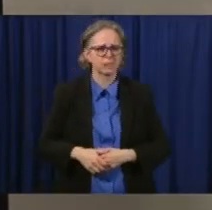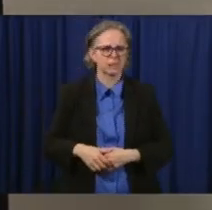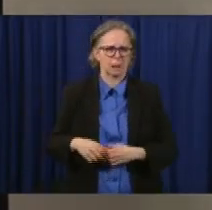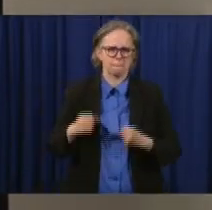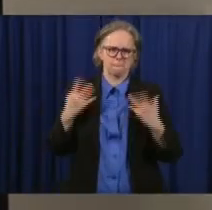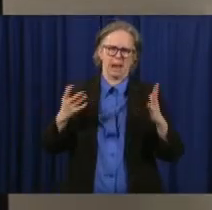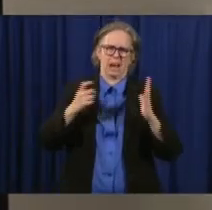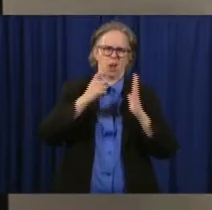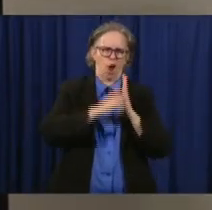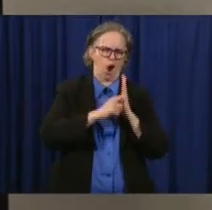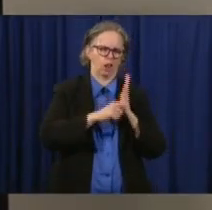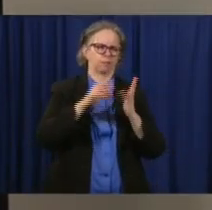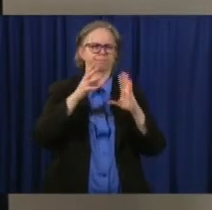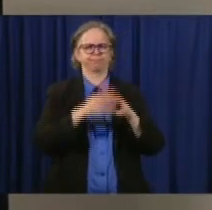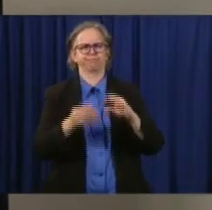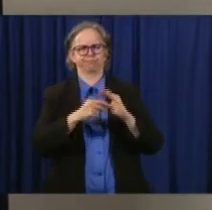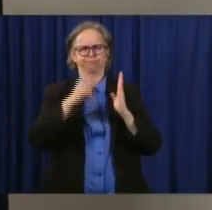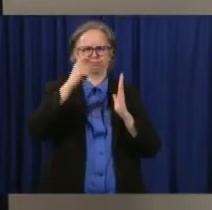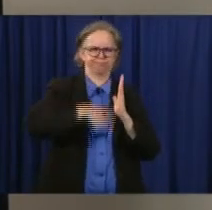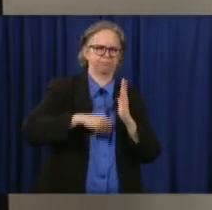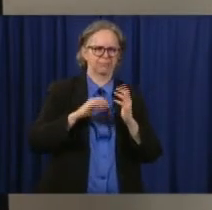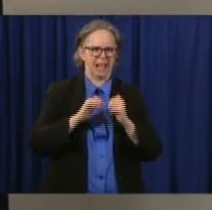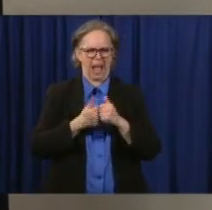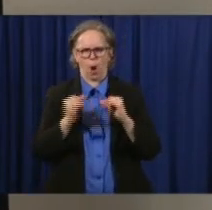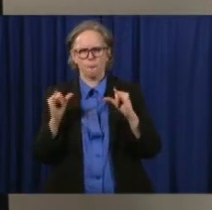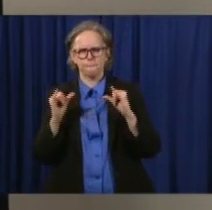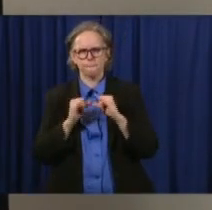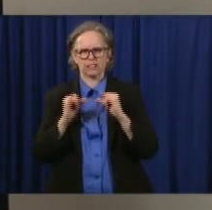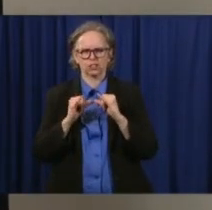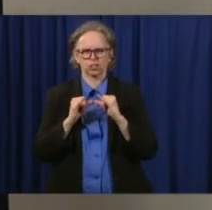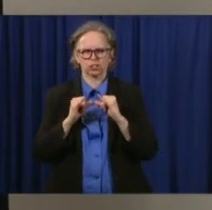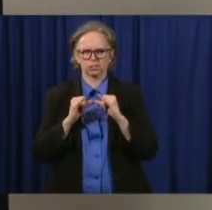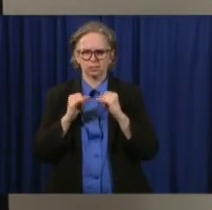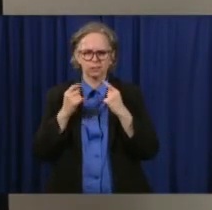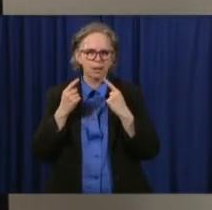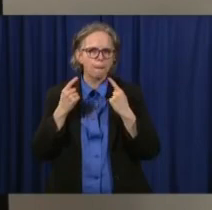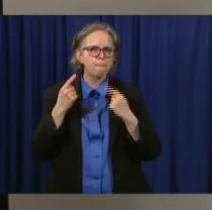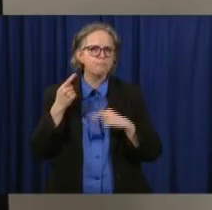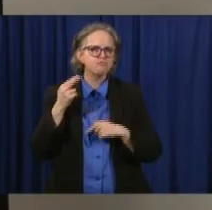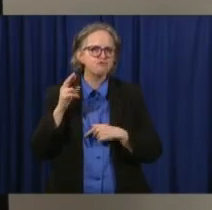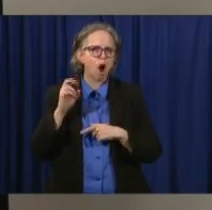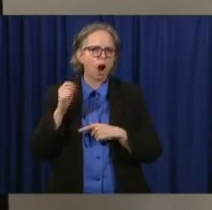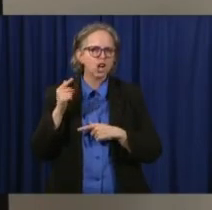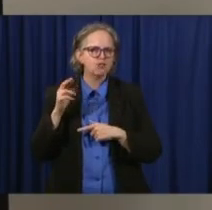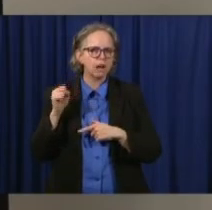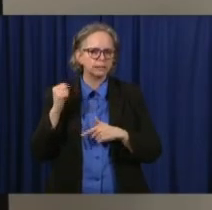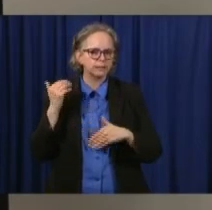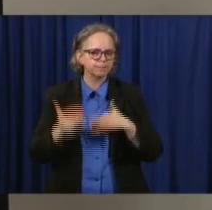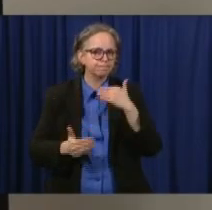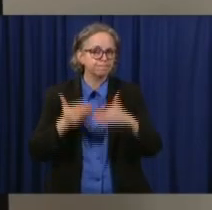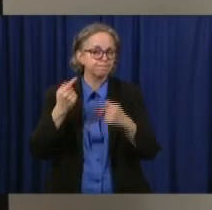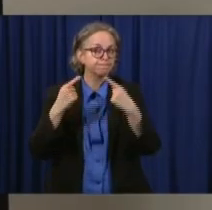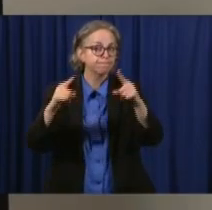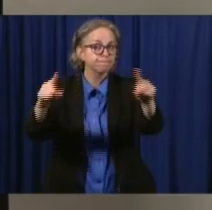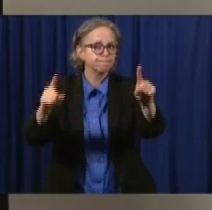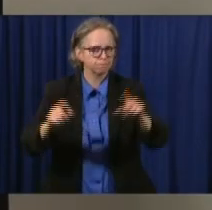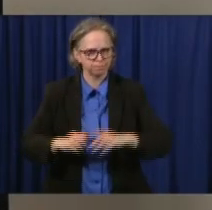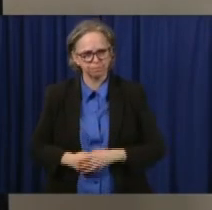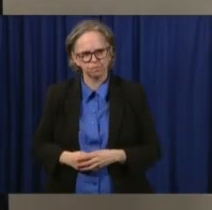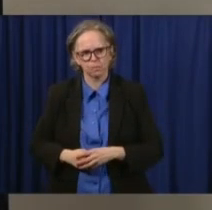NEXT MEETING ALL WEEKEND LONG. WE WILL HAVE MORE TO SHARE ABOUT THAT. I WOULD JUST LIKE TO TAKE A MOMENT. THERE HAS BEEN ARTICLES WRITTEN